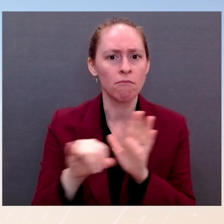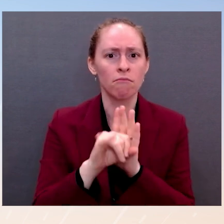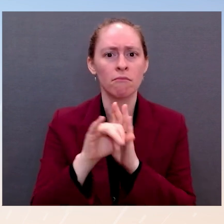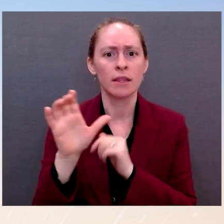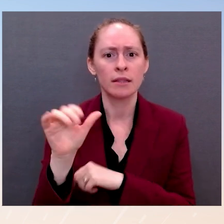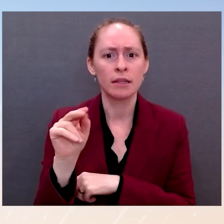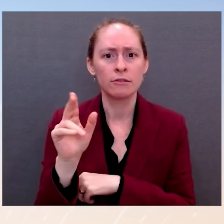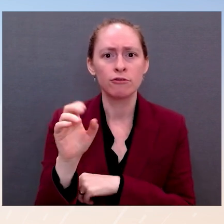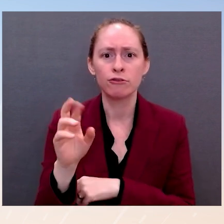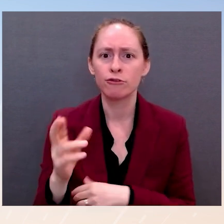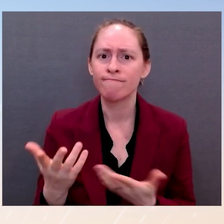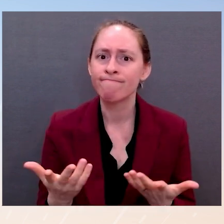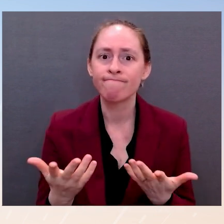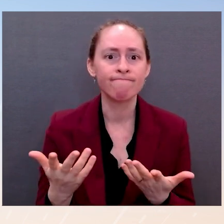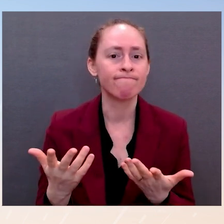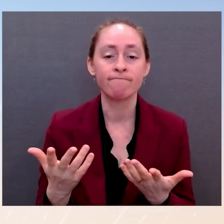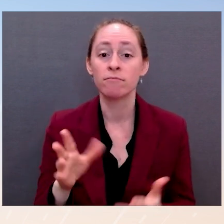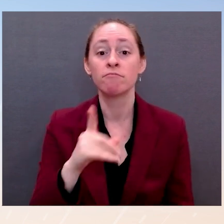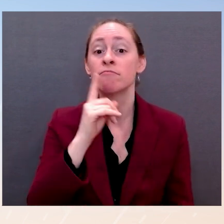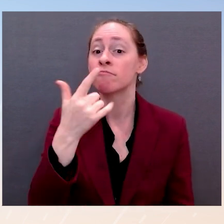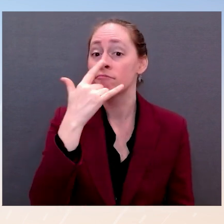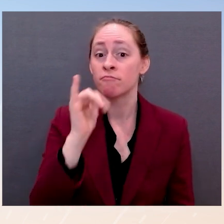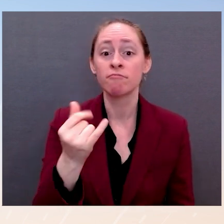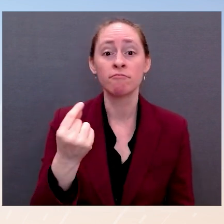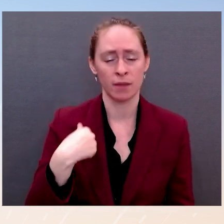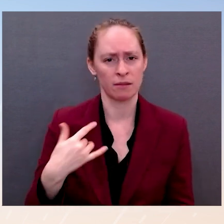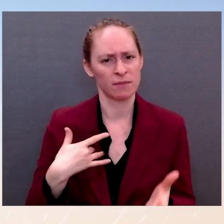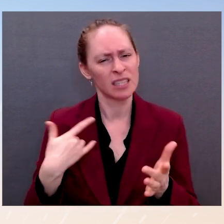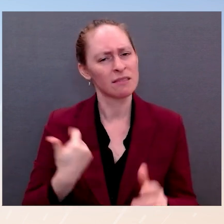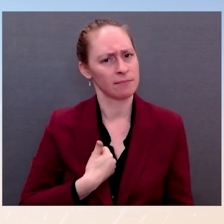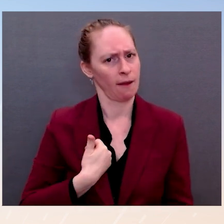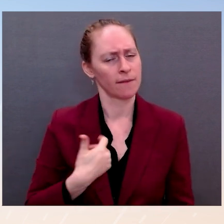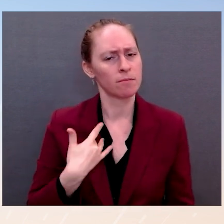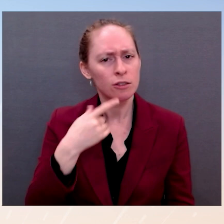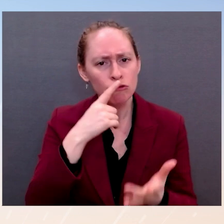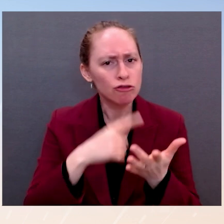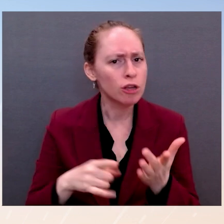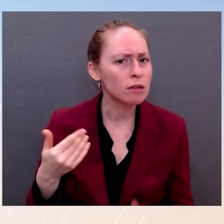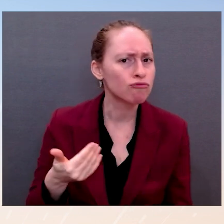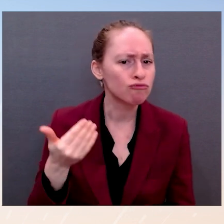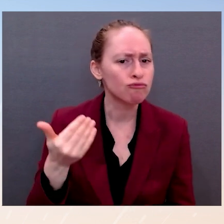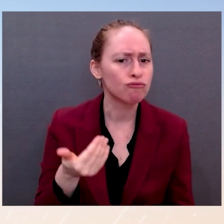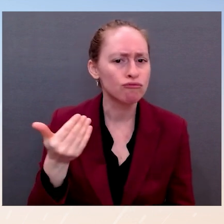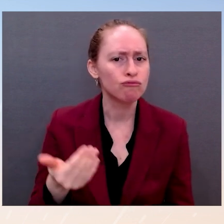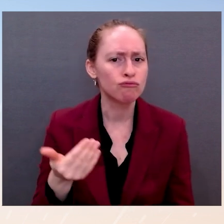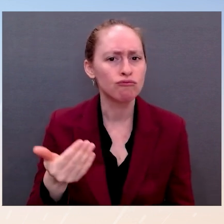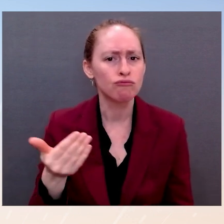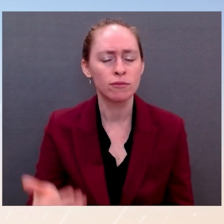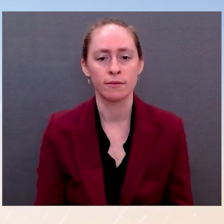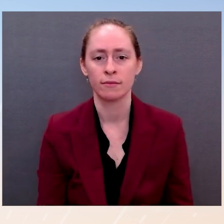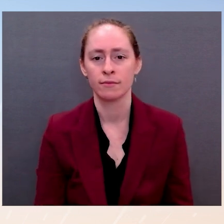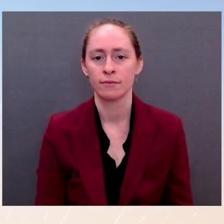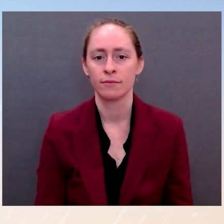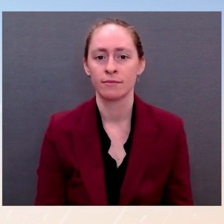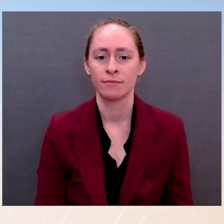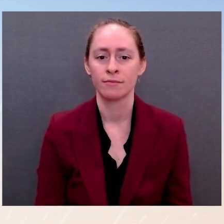I did my regular checkups maybe a little less frequently than I probably should have. But in this case, I ended up having to go to my doctor